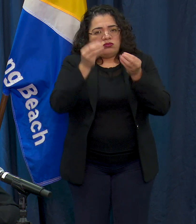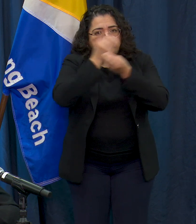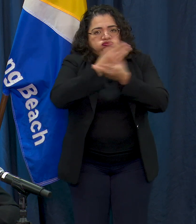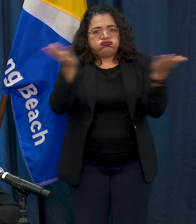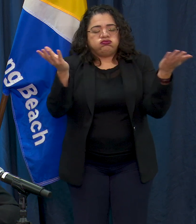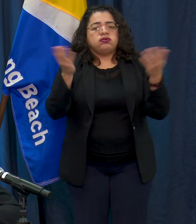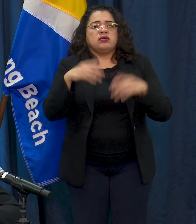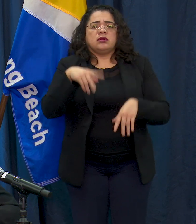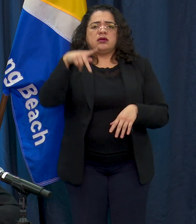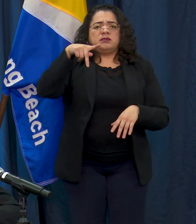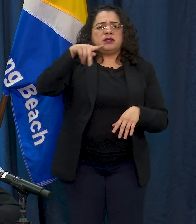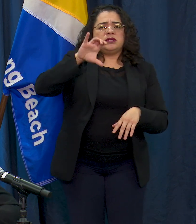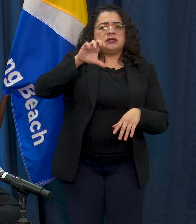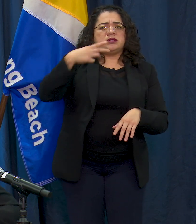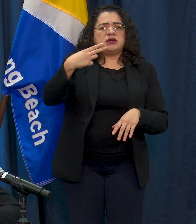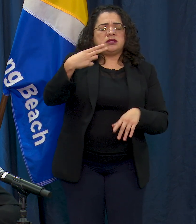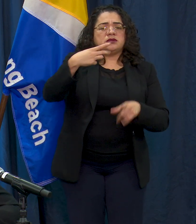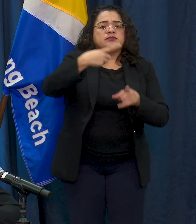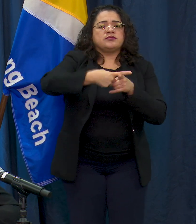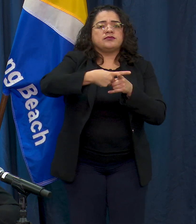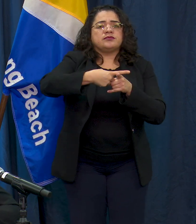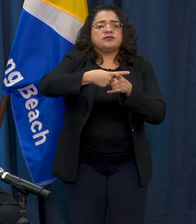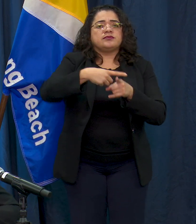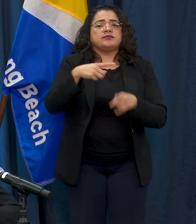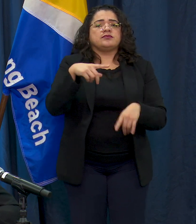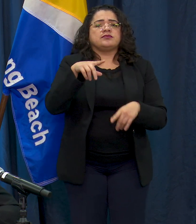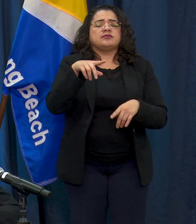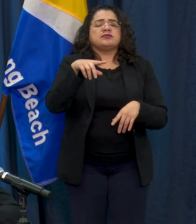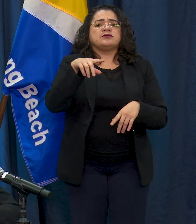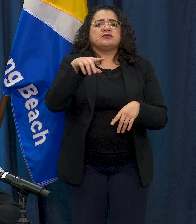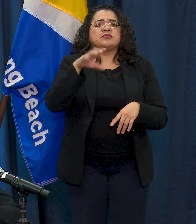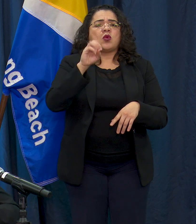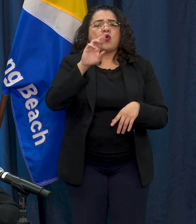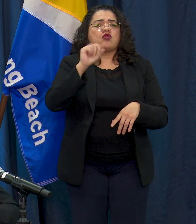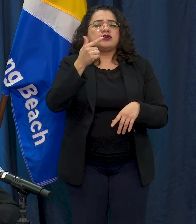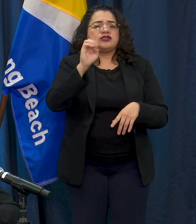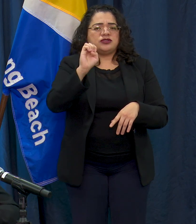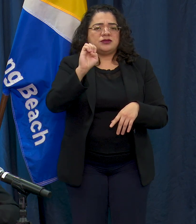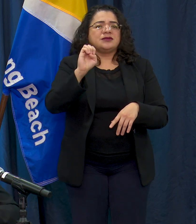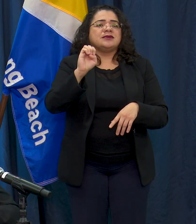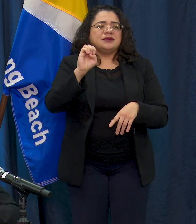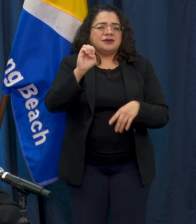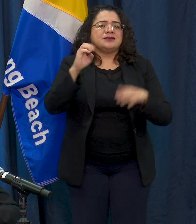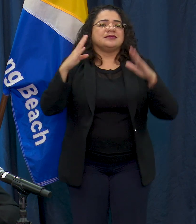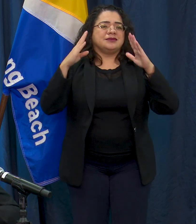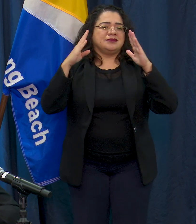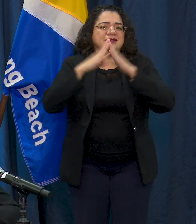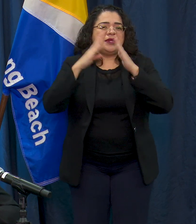PCH and any college Long Beach City College he to puede si tu familia she's